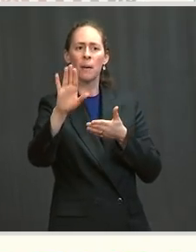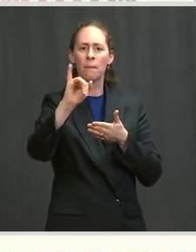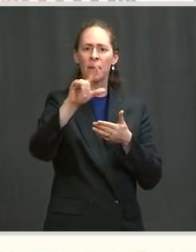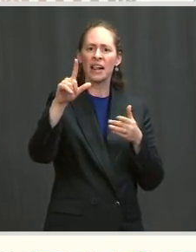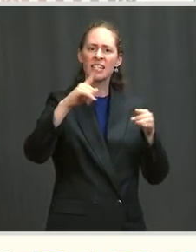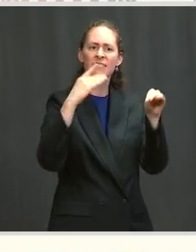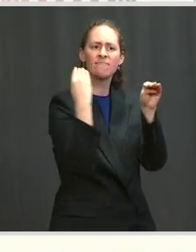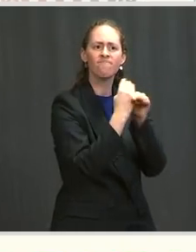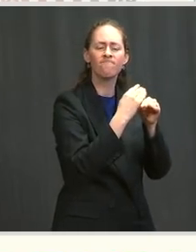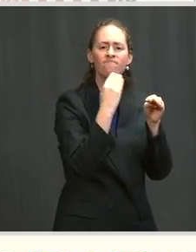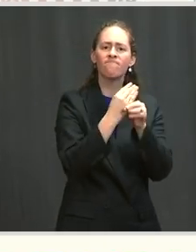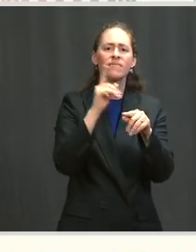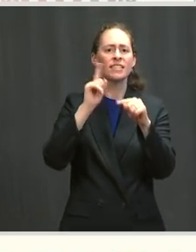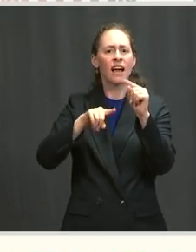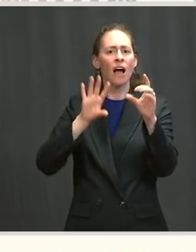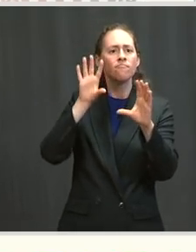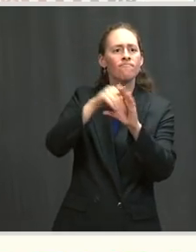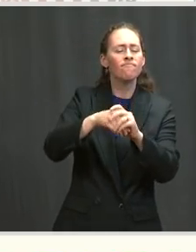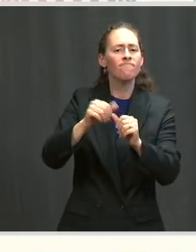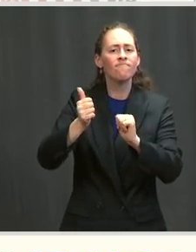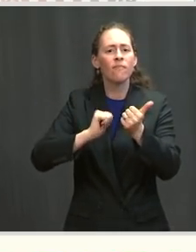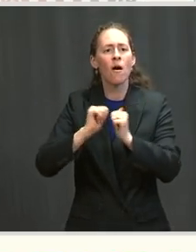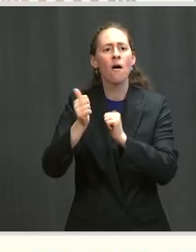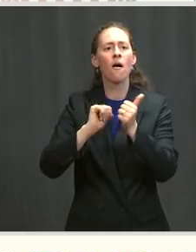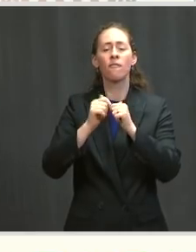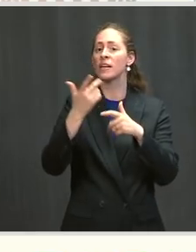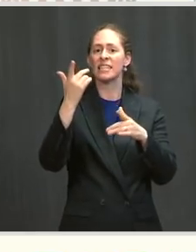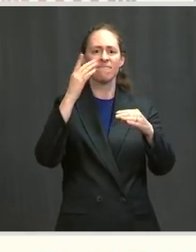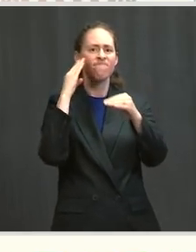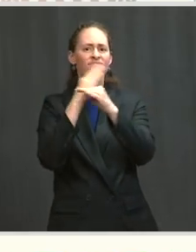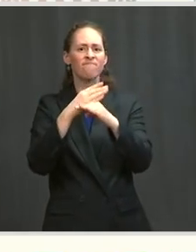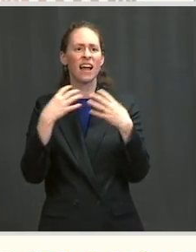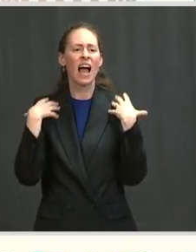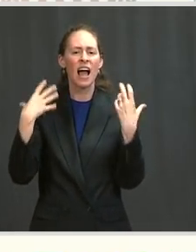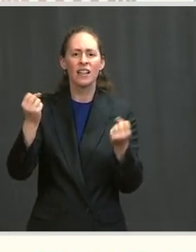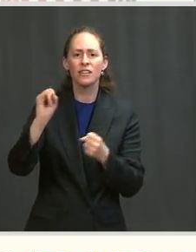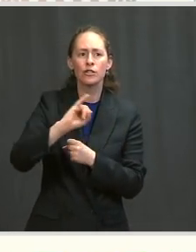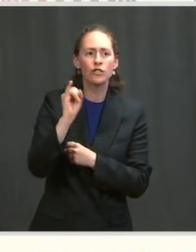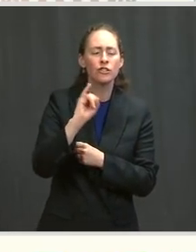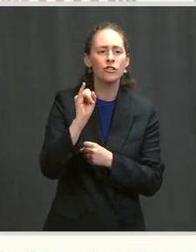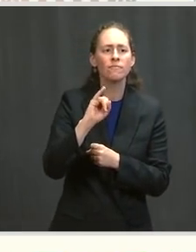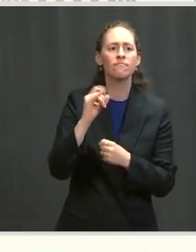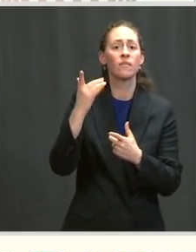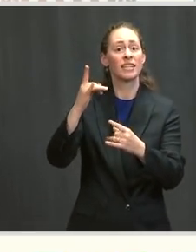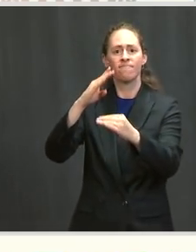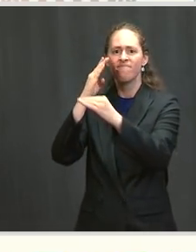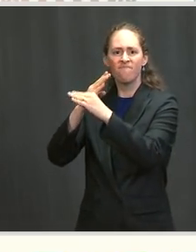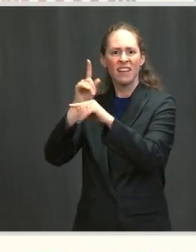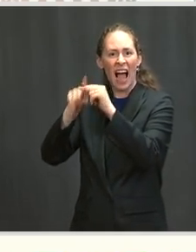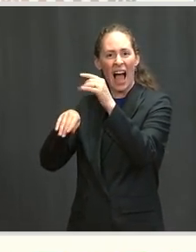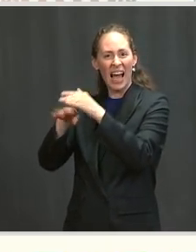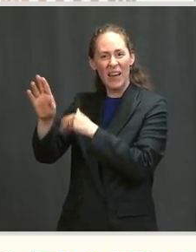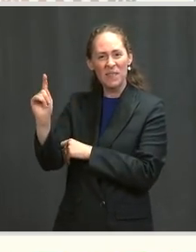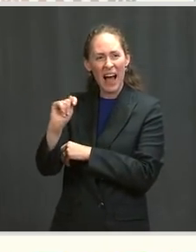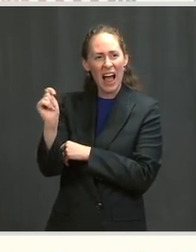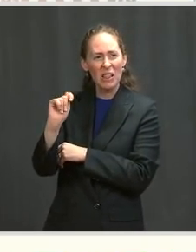receiving health care or even just using the bathroom. This is why passing the Equality Act is so important.